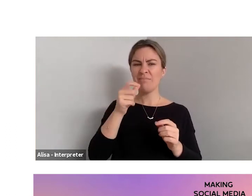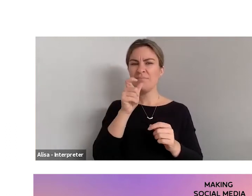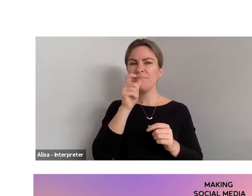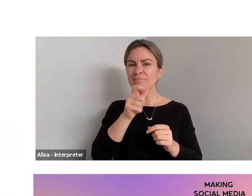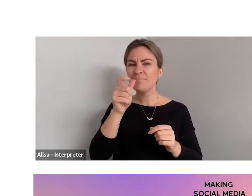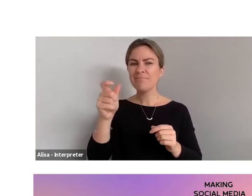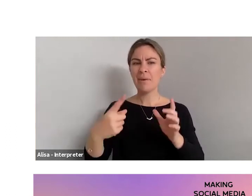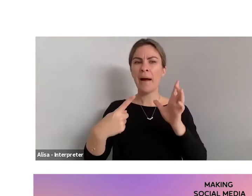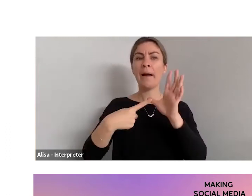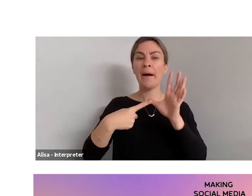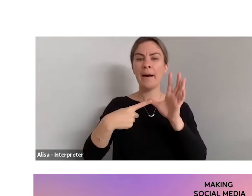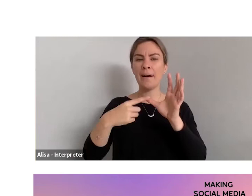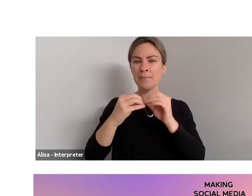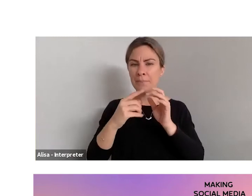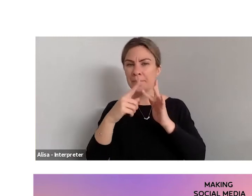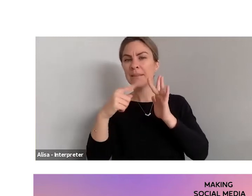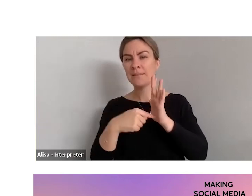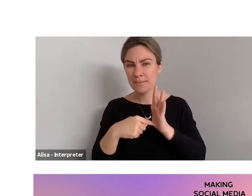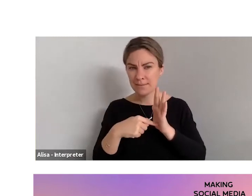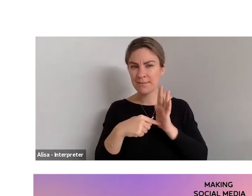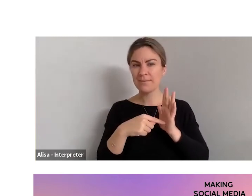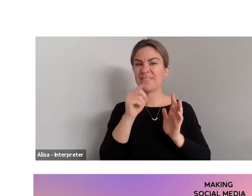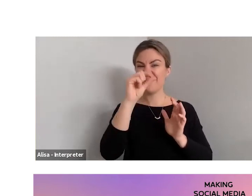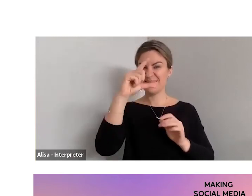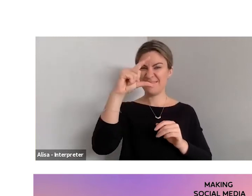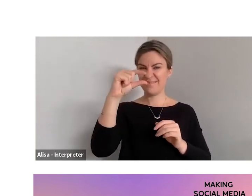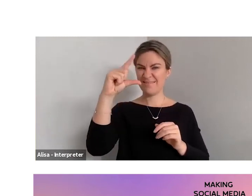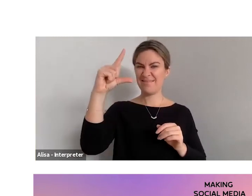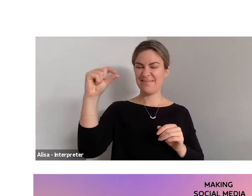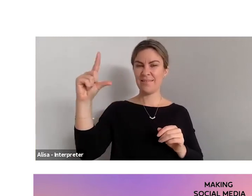This is particularly handy, especially with readability, but